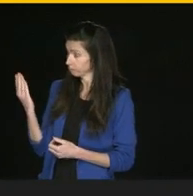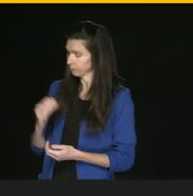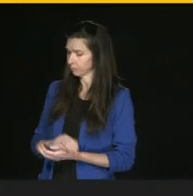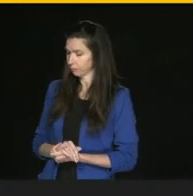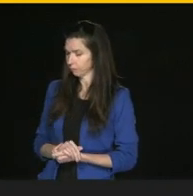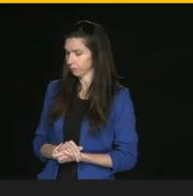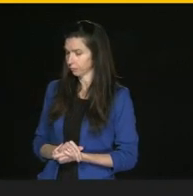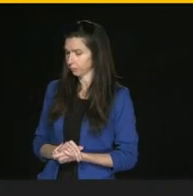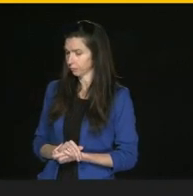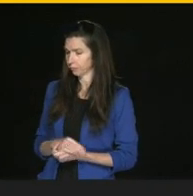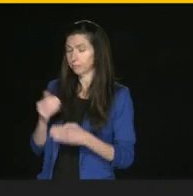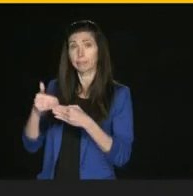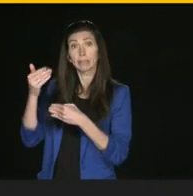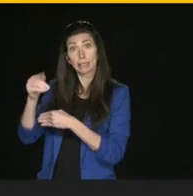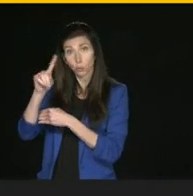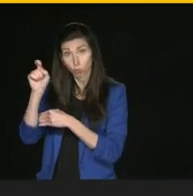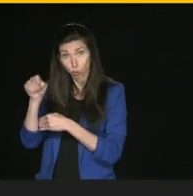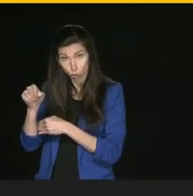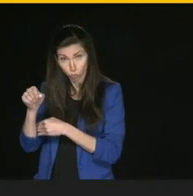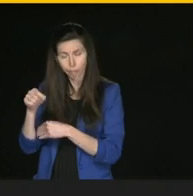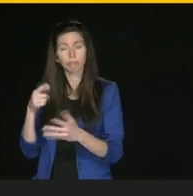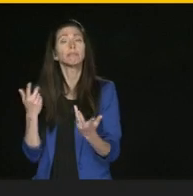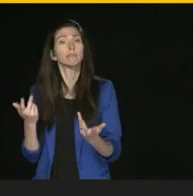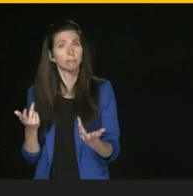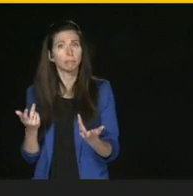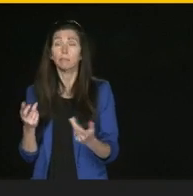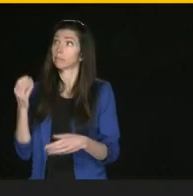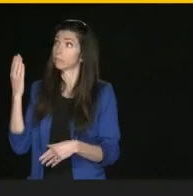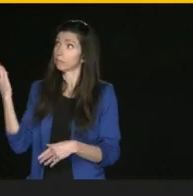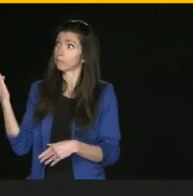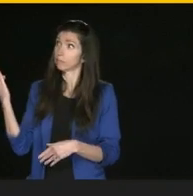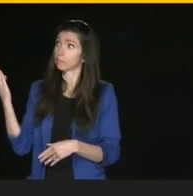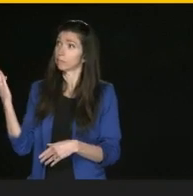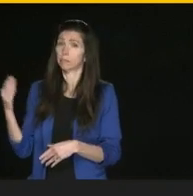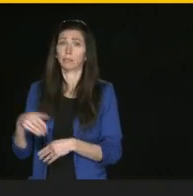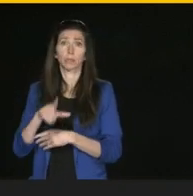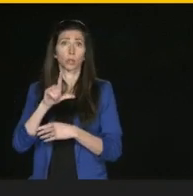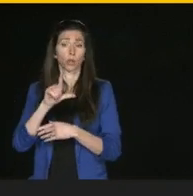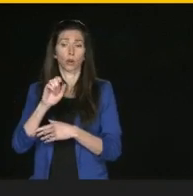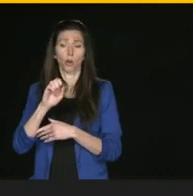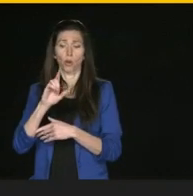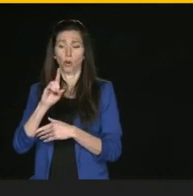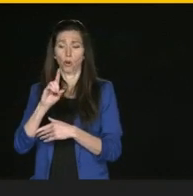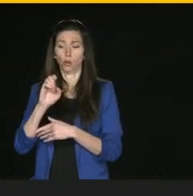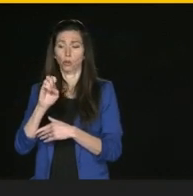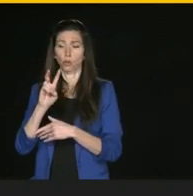THANK YOU. Voice of Translator: THE NEXT